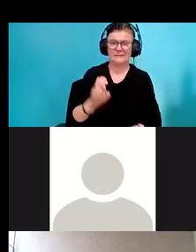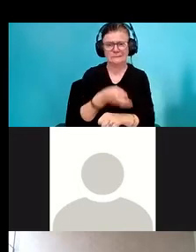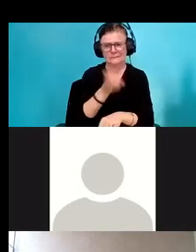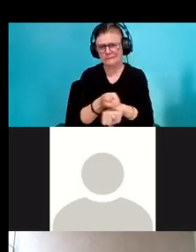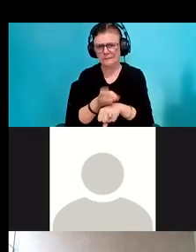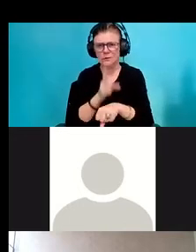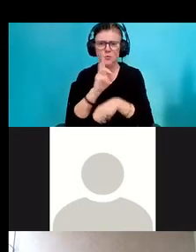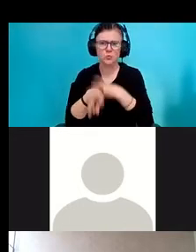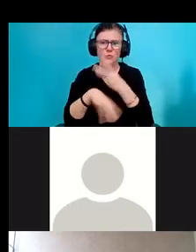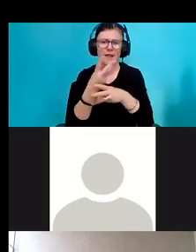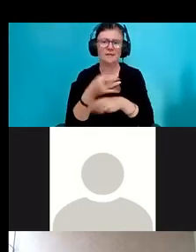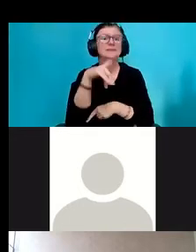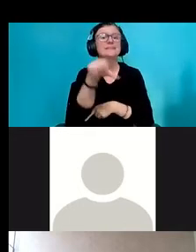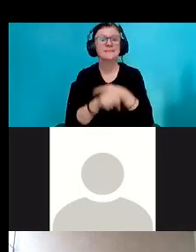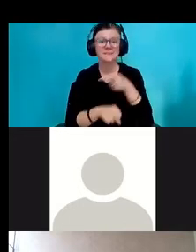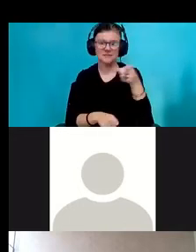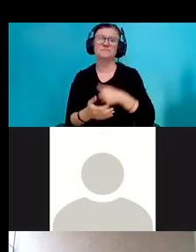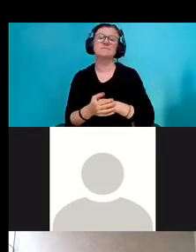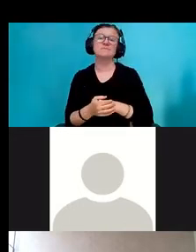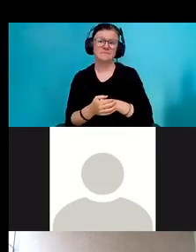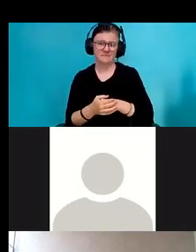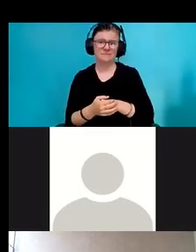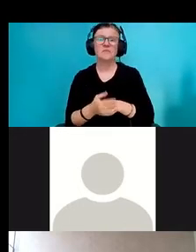So yeah, you're seeing-- you're seeing some patterns now.